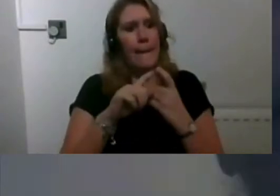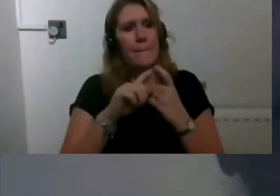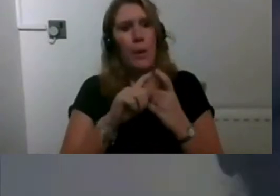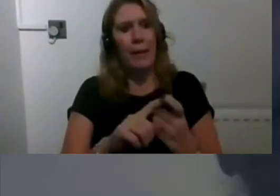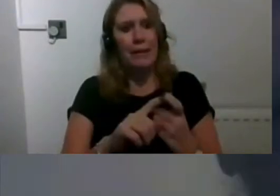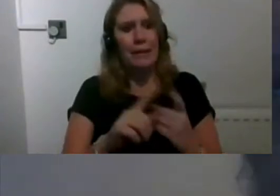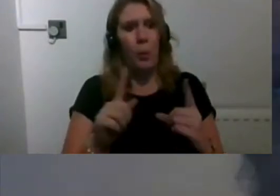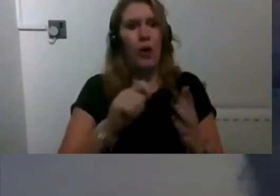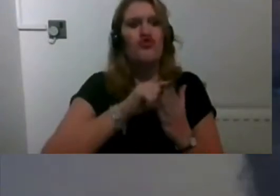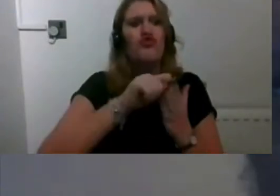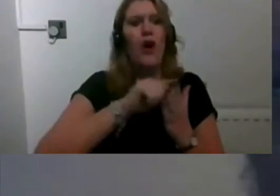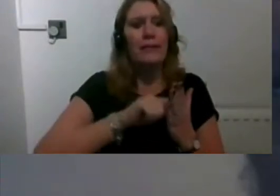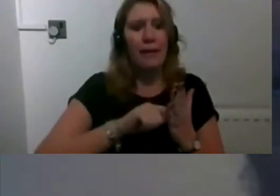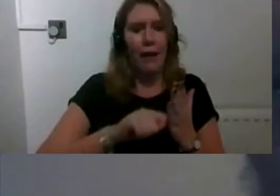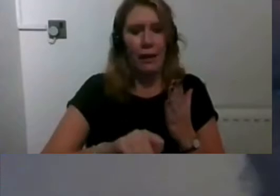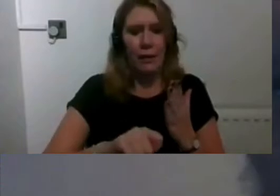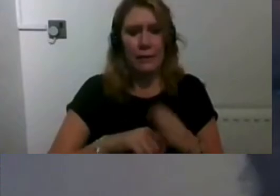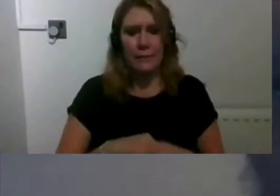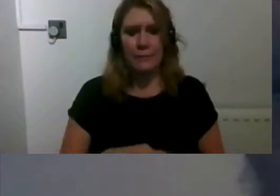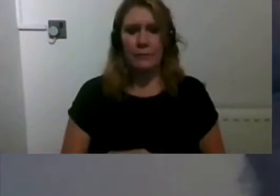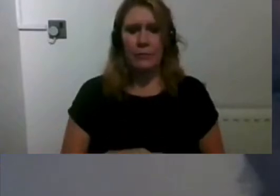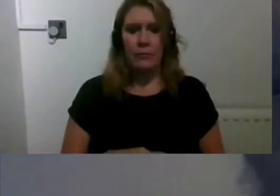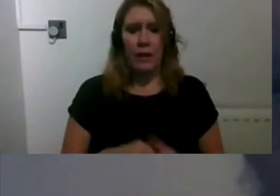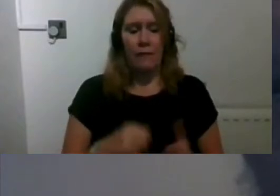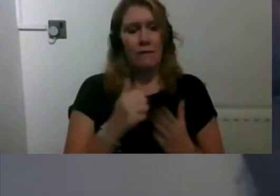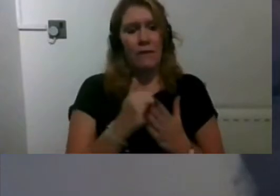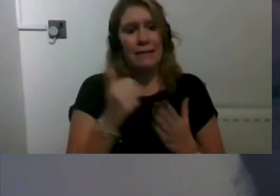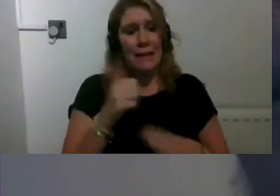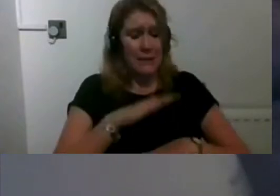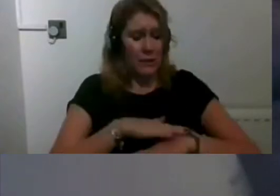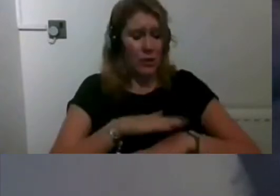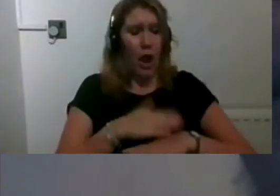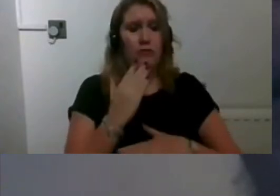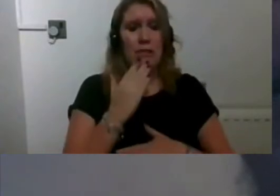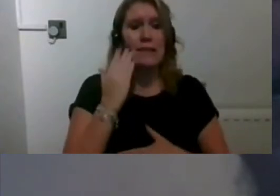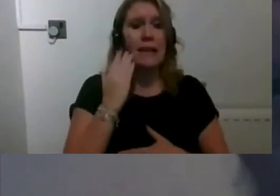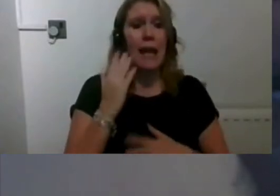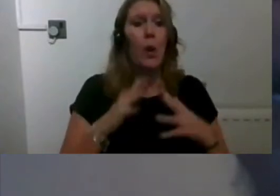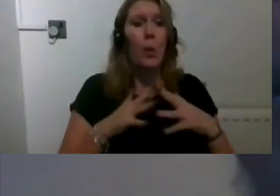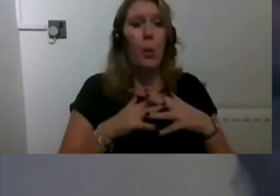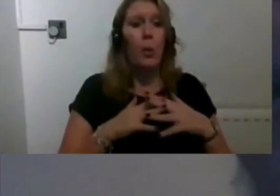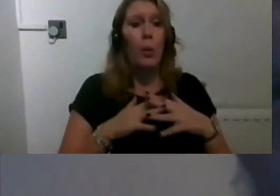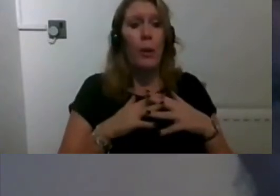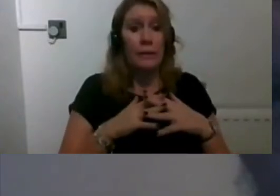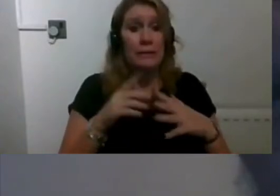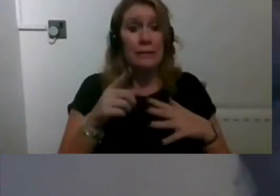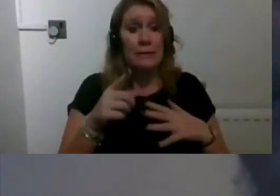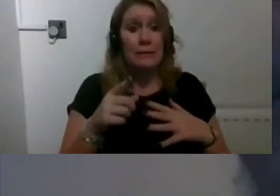writer. I had a fantastic time recently when Wendy put her Culture Matters piece